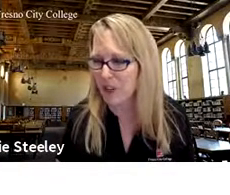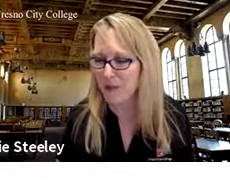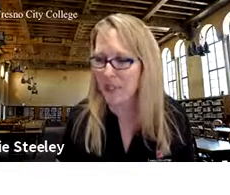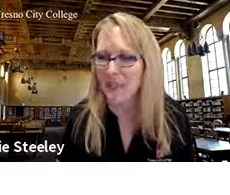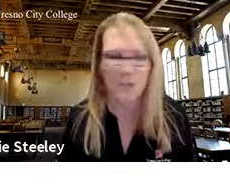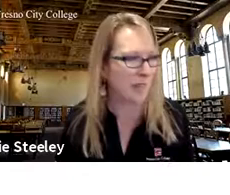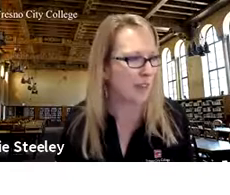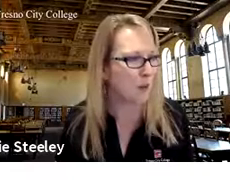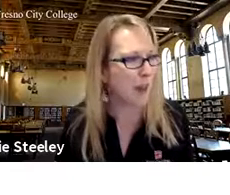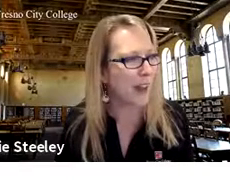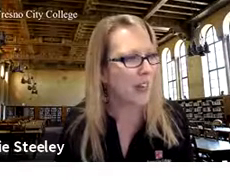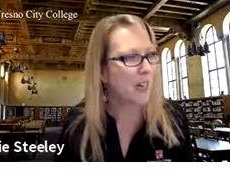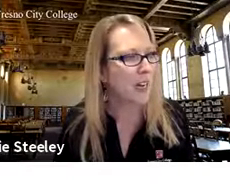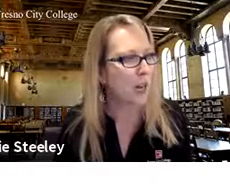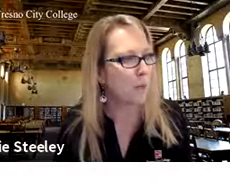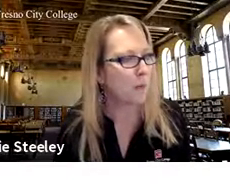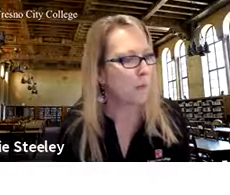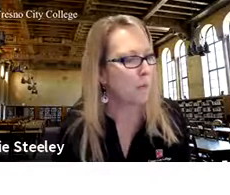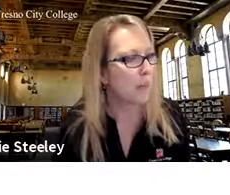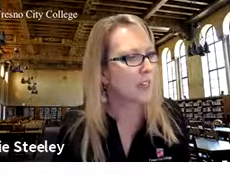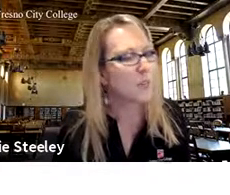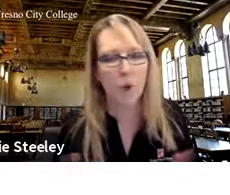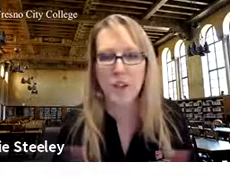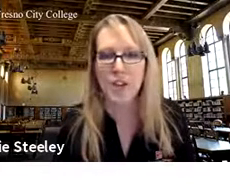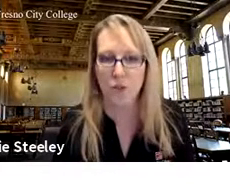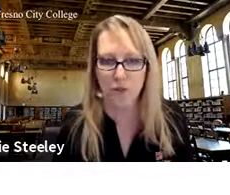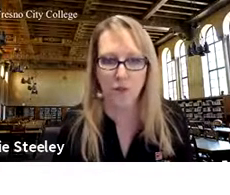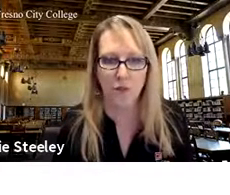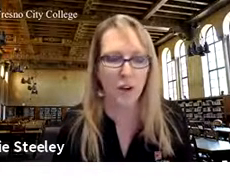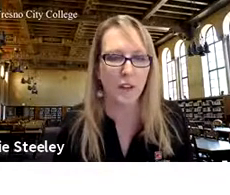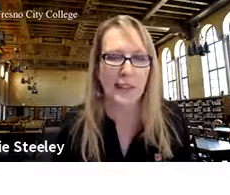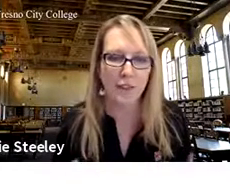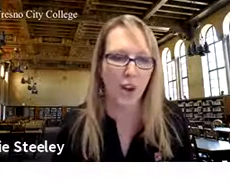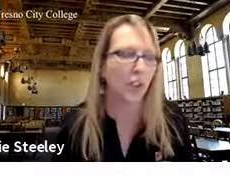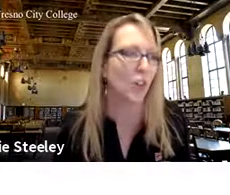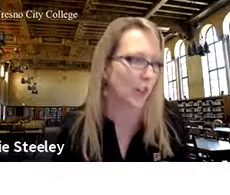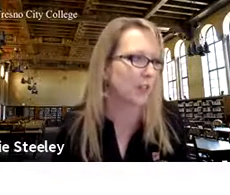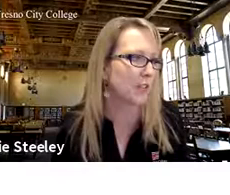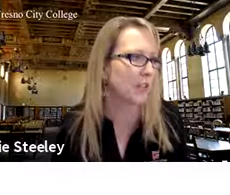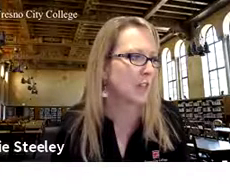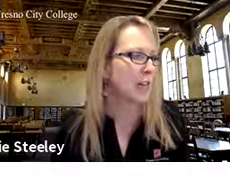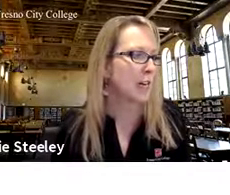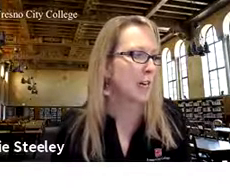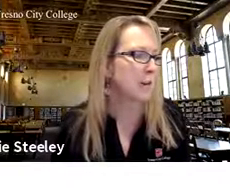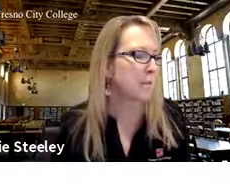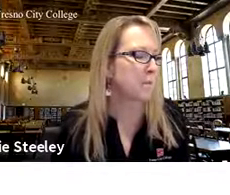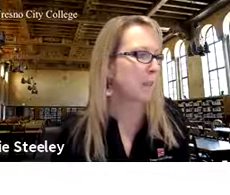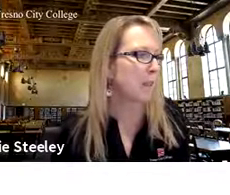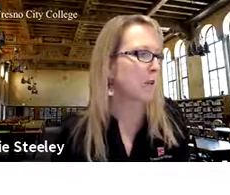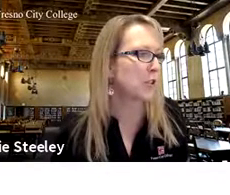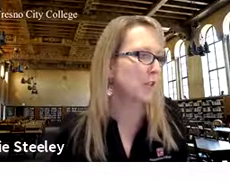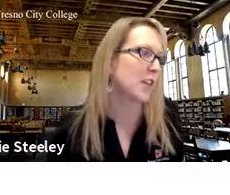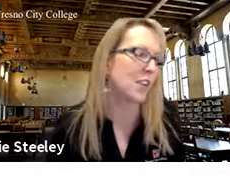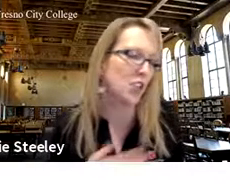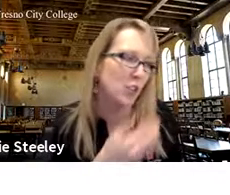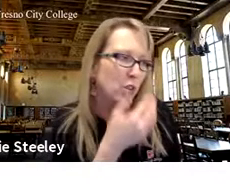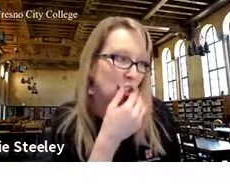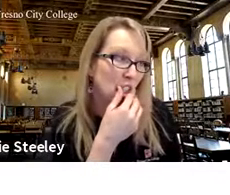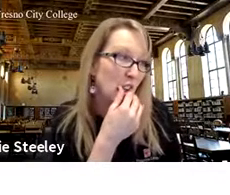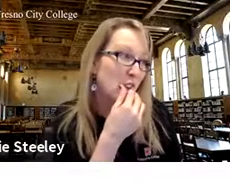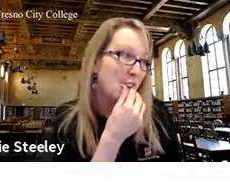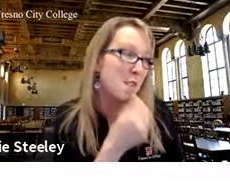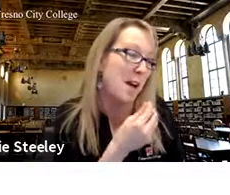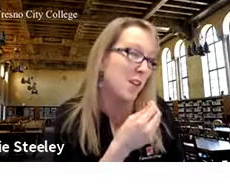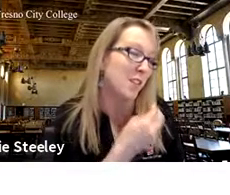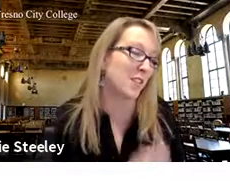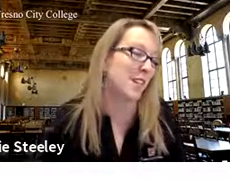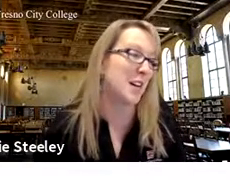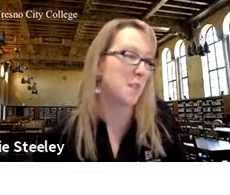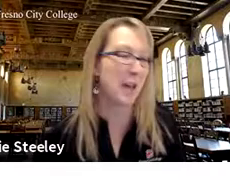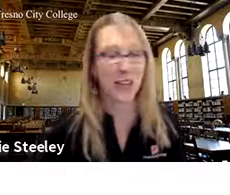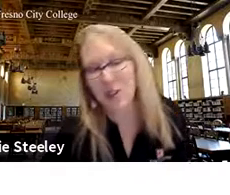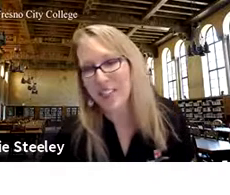the time. It doesn't to me either. But it is what we do. We are lifelong learners. Most of you did not choose to learn about pedagogy